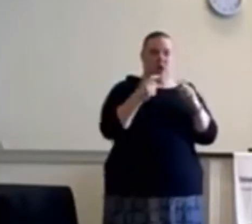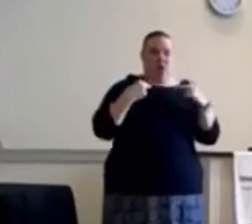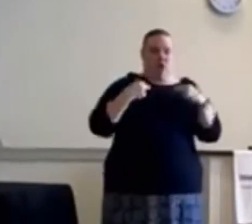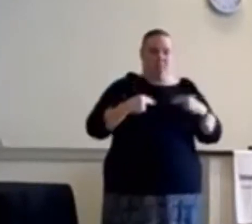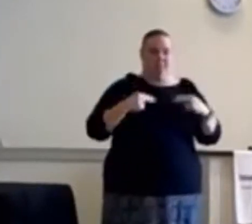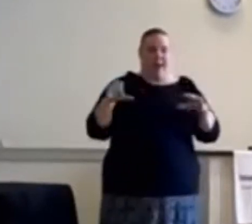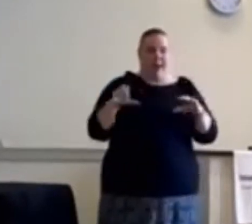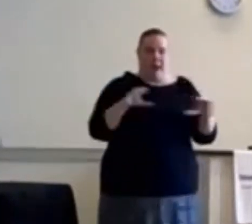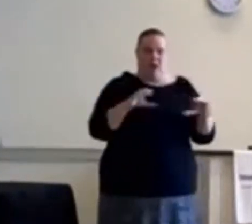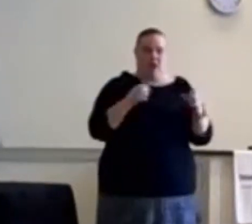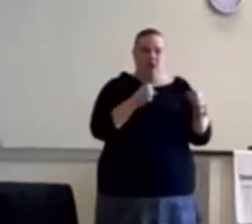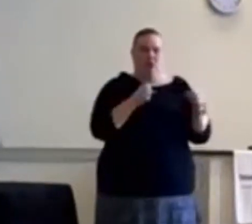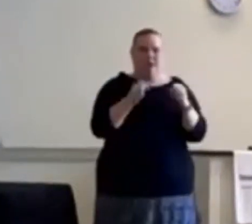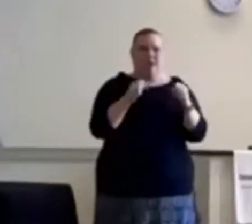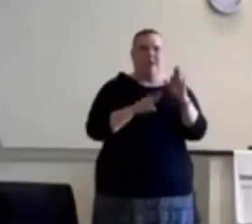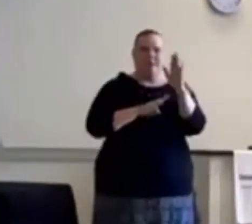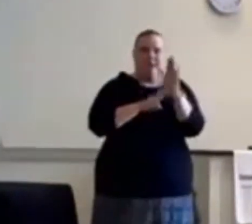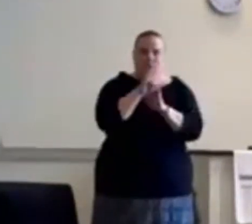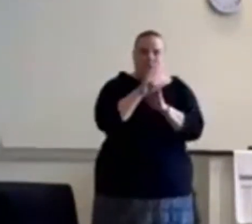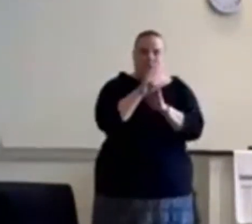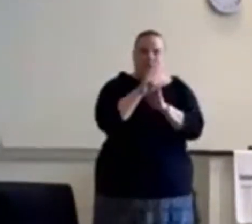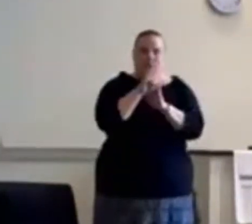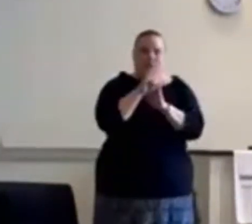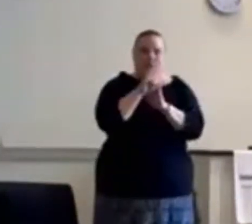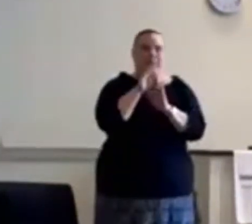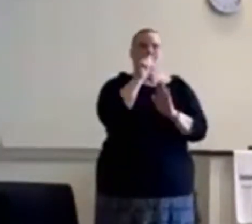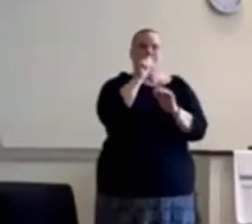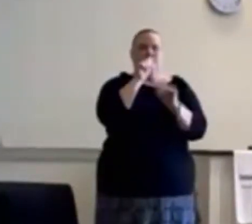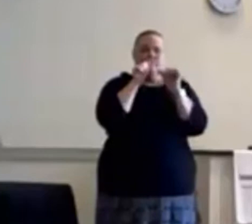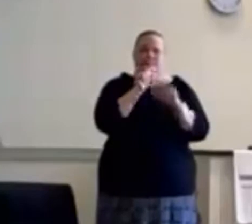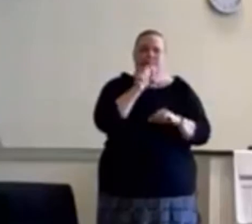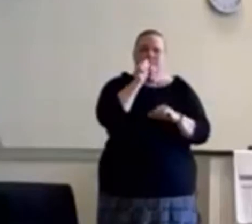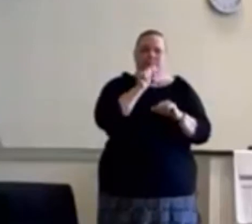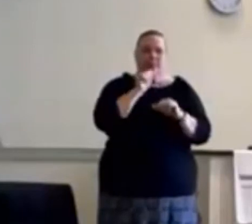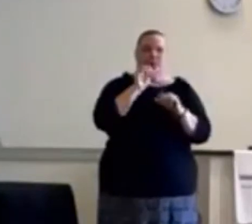development, and resilient community initiatives. Our US members lead